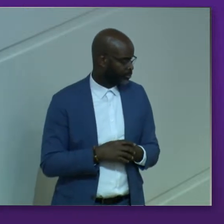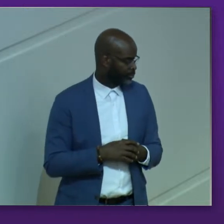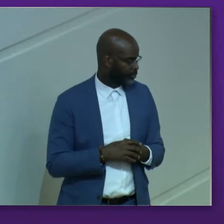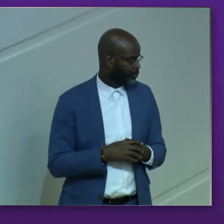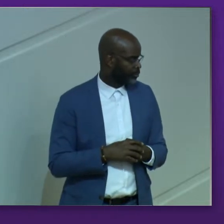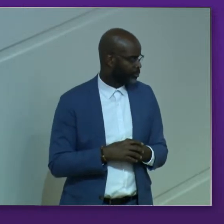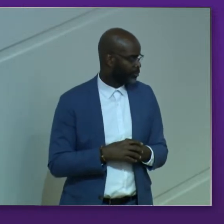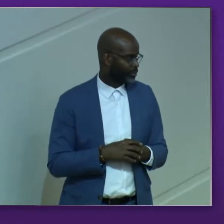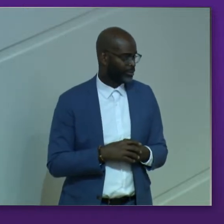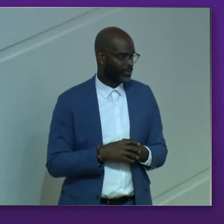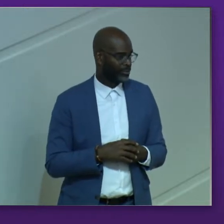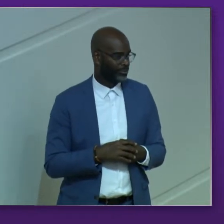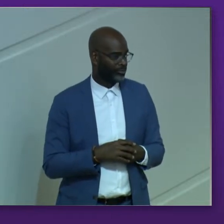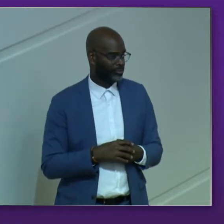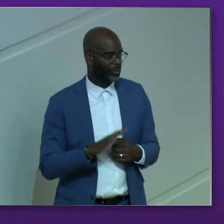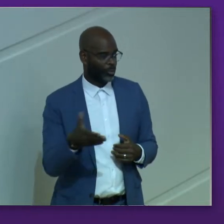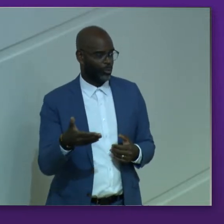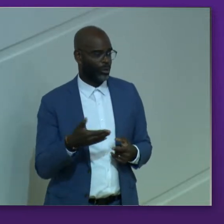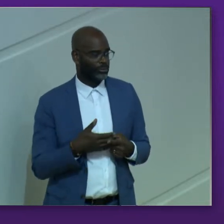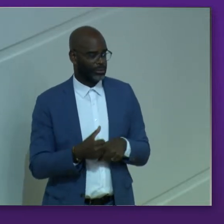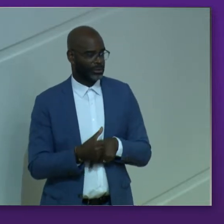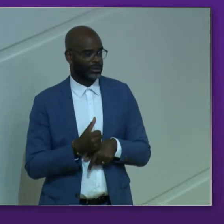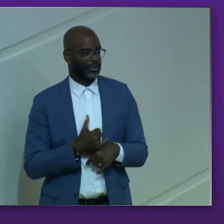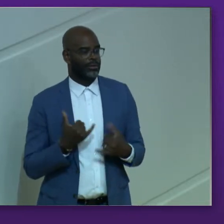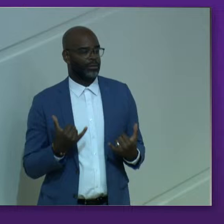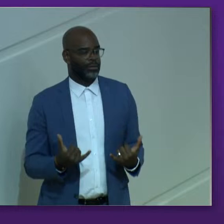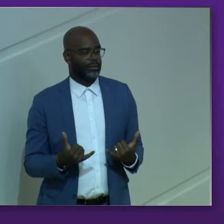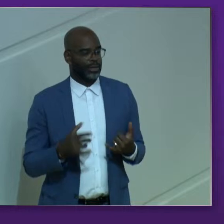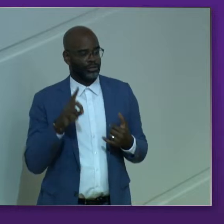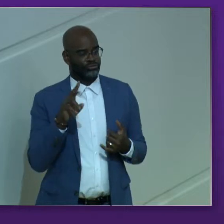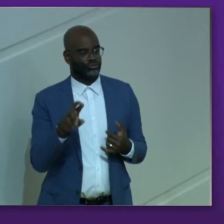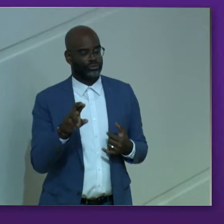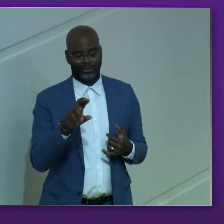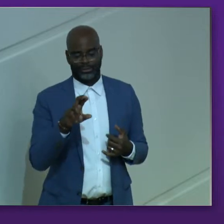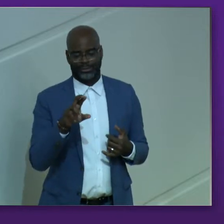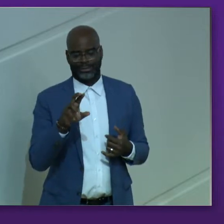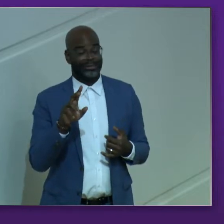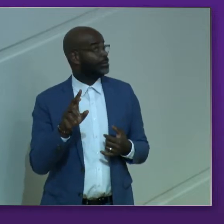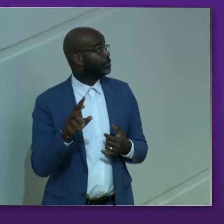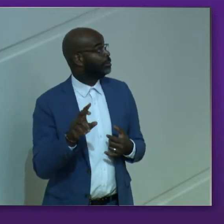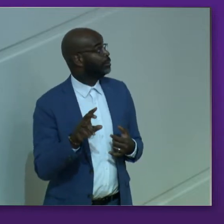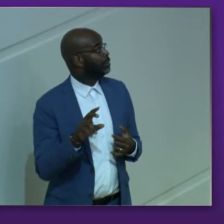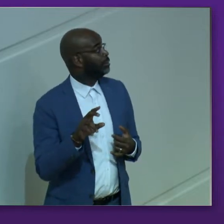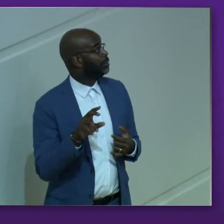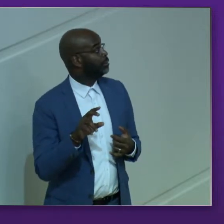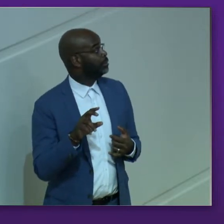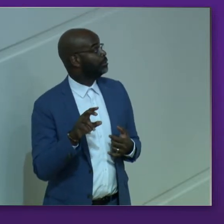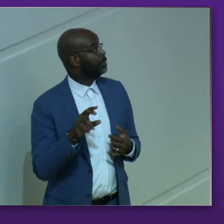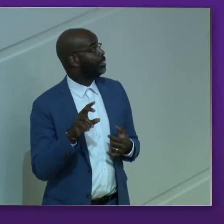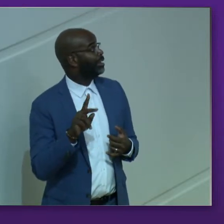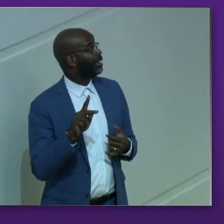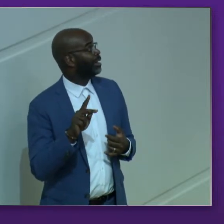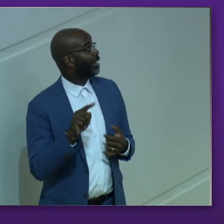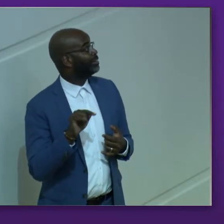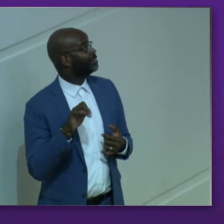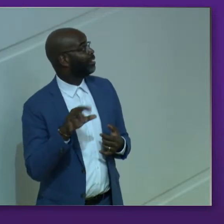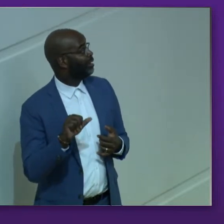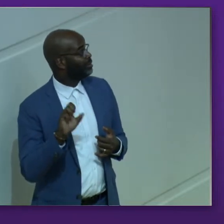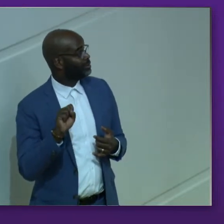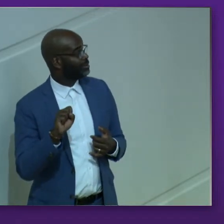PLEASE THESE WELCOME TO THE